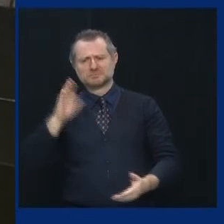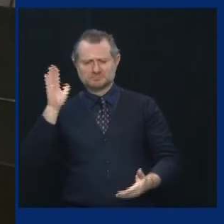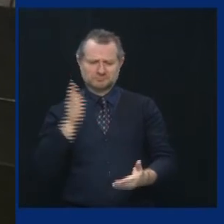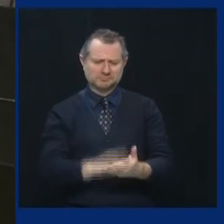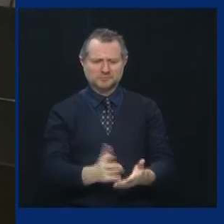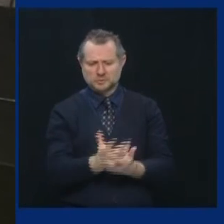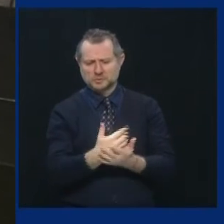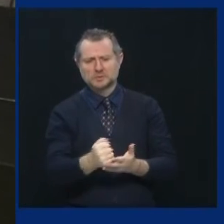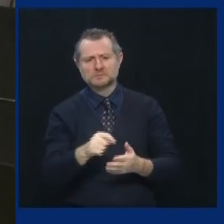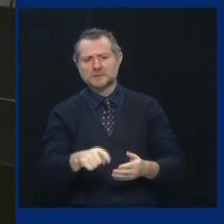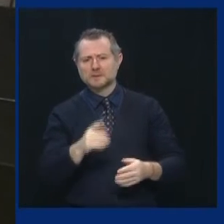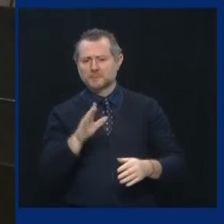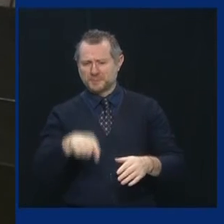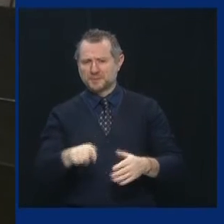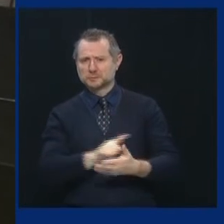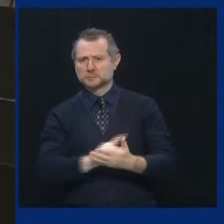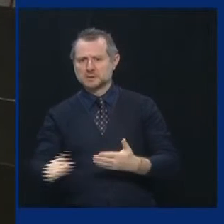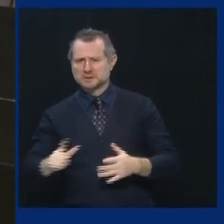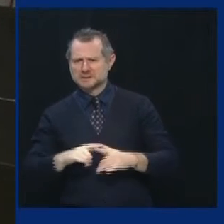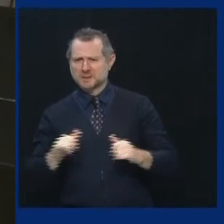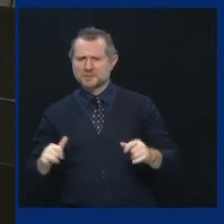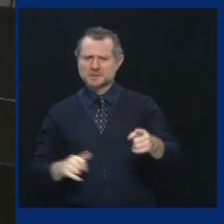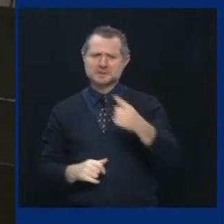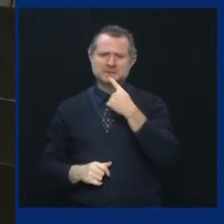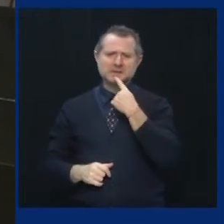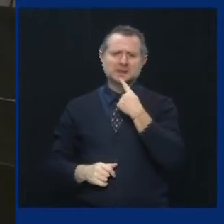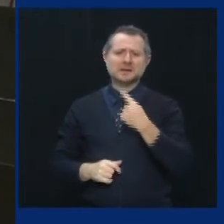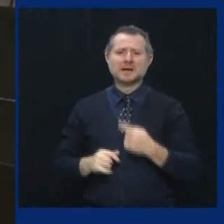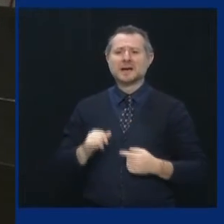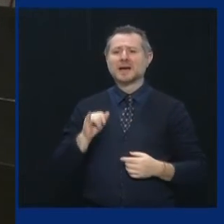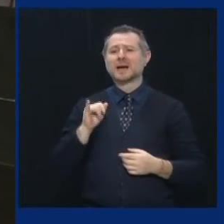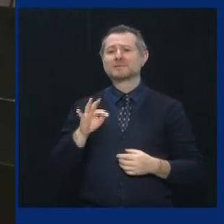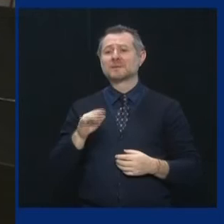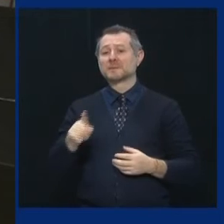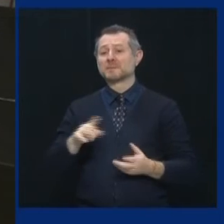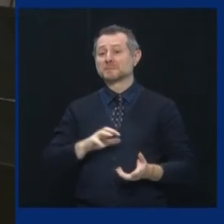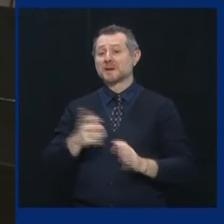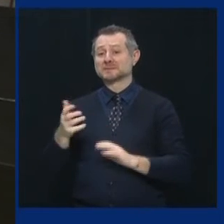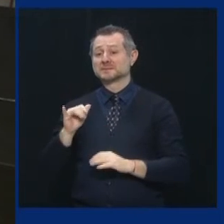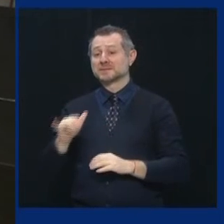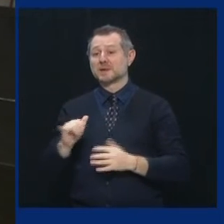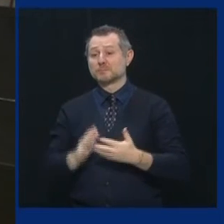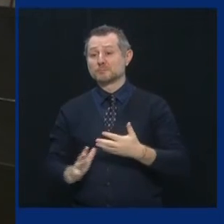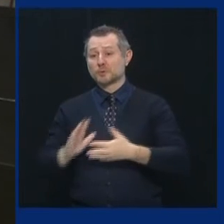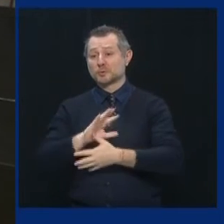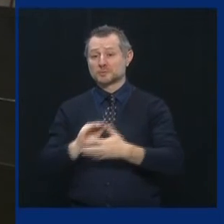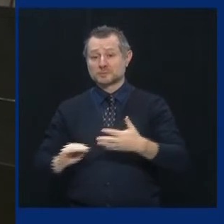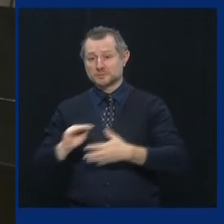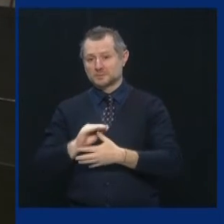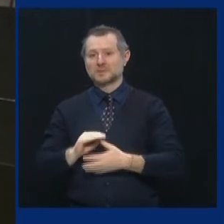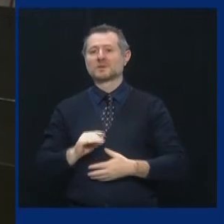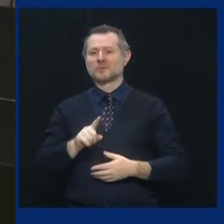ON THE ONE HAND ON VACCINES YOU'RE TELLING HOSPITALS TO USE THEIR ALLOTMENT BY THE END OF THE WEEK OR FACE A FINE, BUT ON